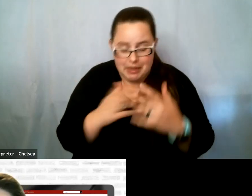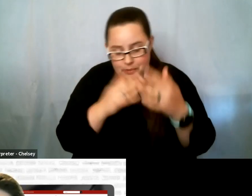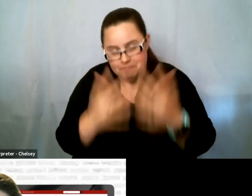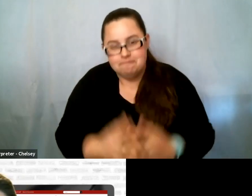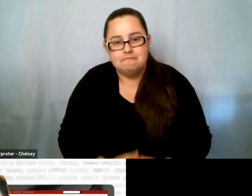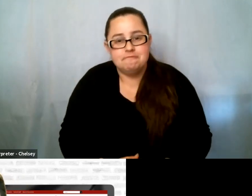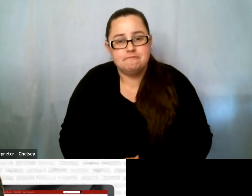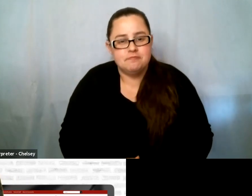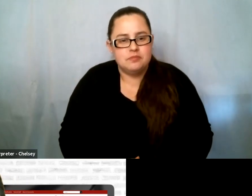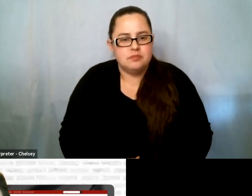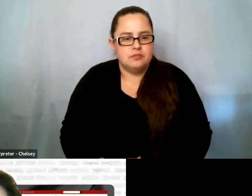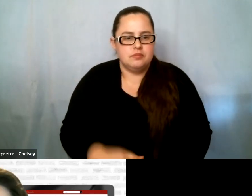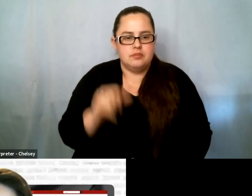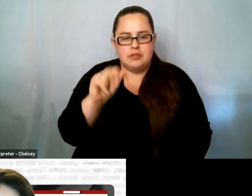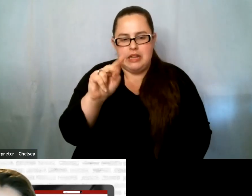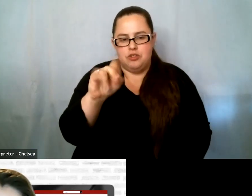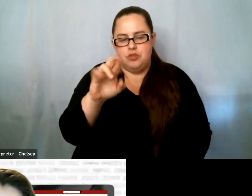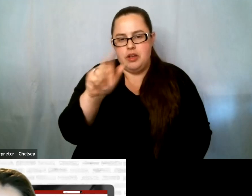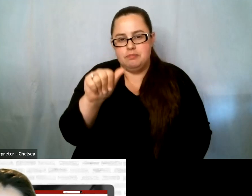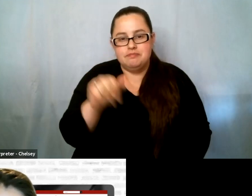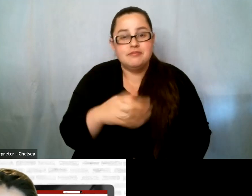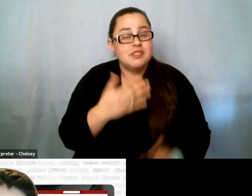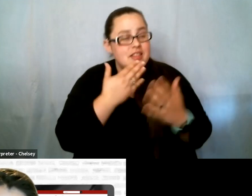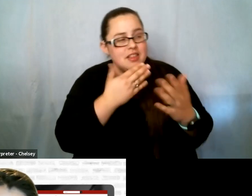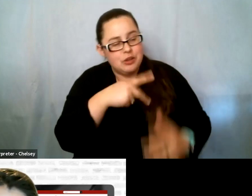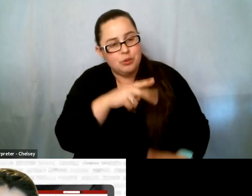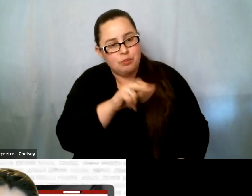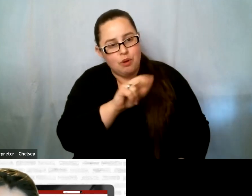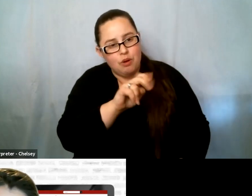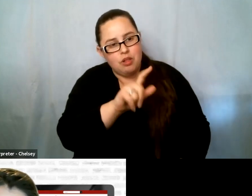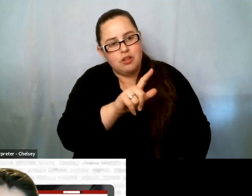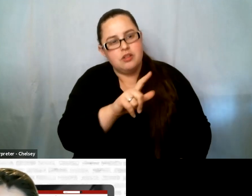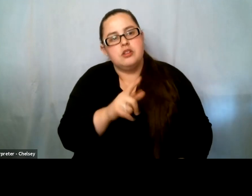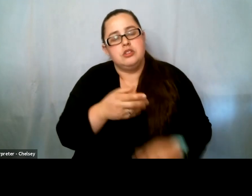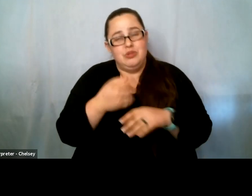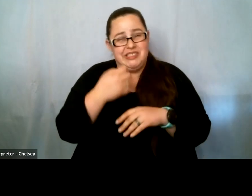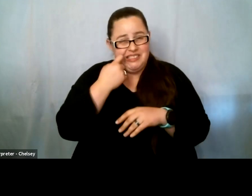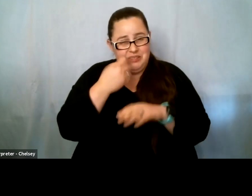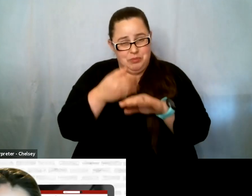Andrea Torrez: thank you, Paul. So just before we end this session here, just want to